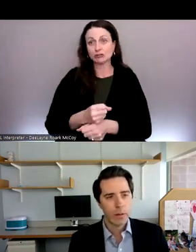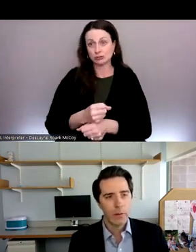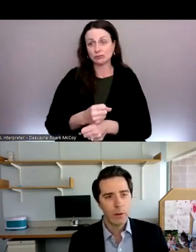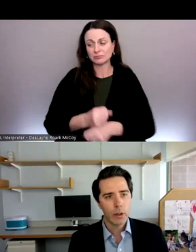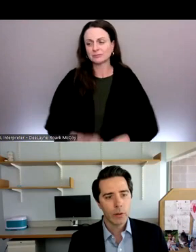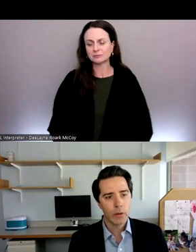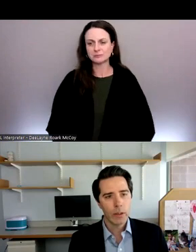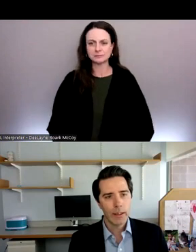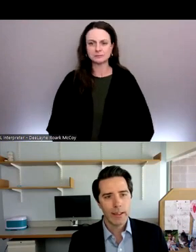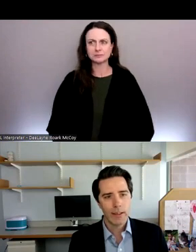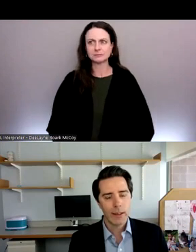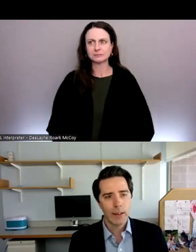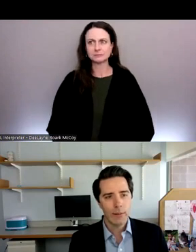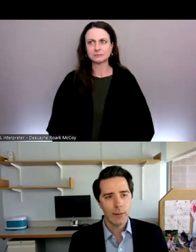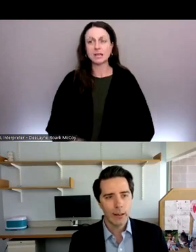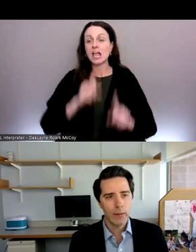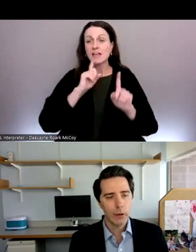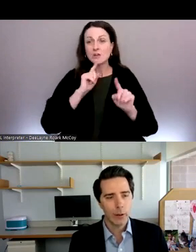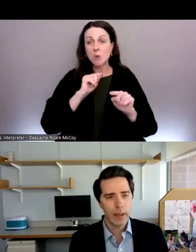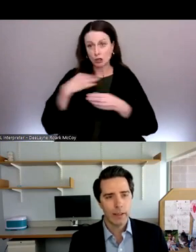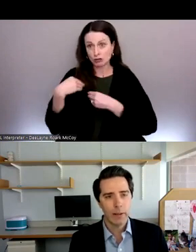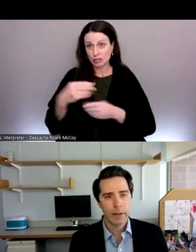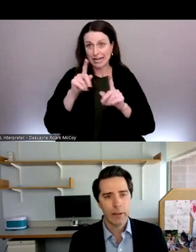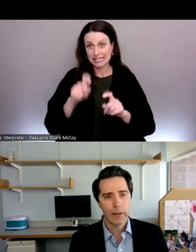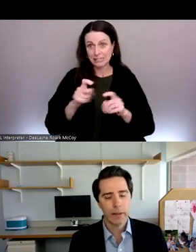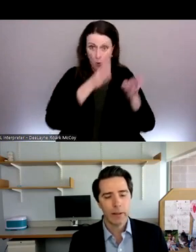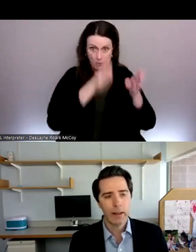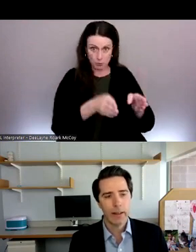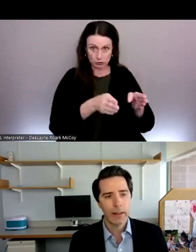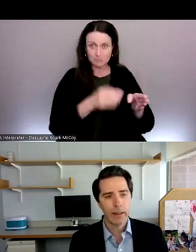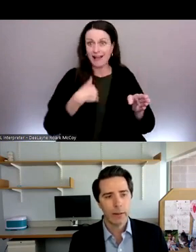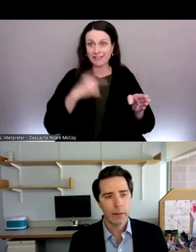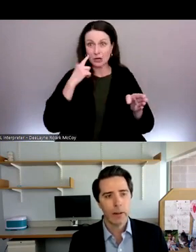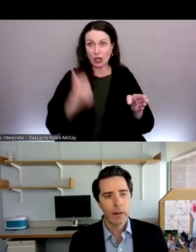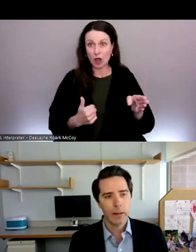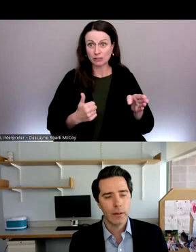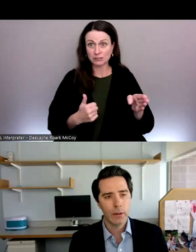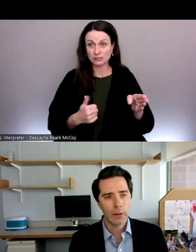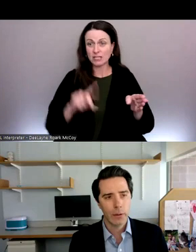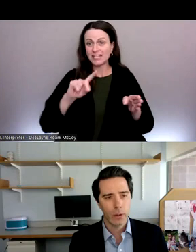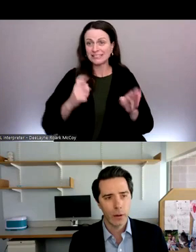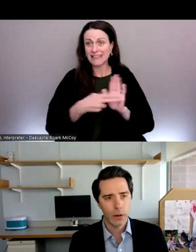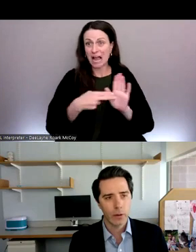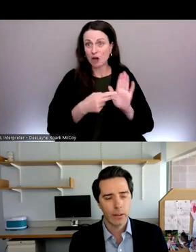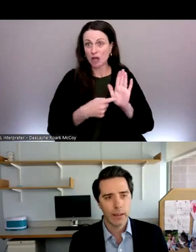if you just ordered genetic testing on an individual that has hearing loss the